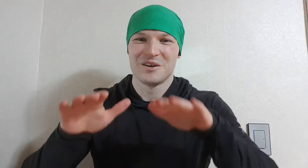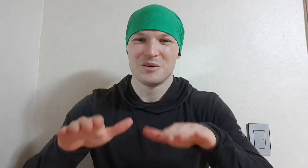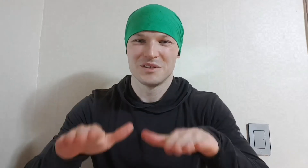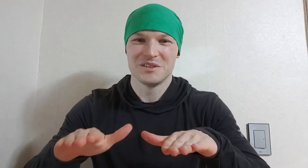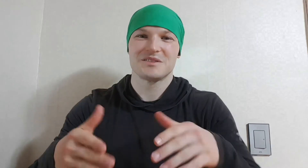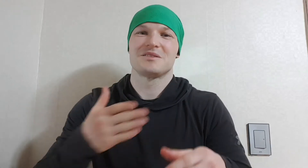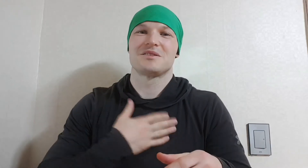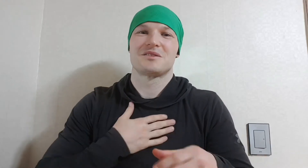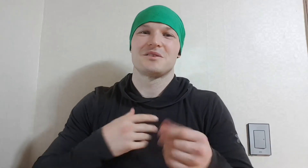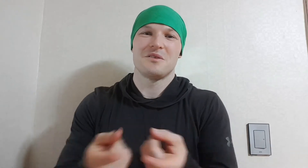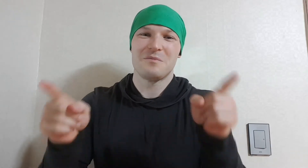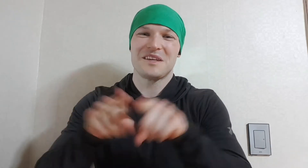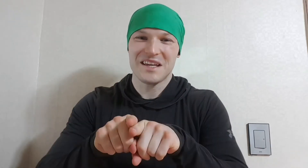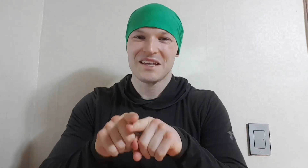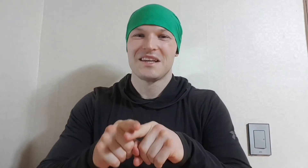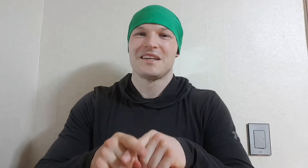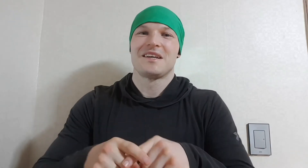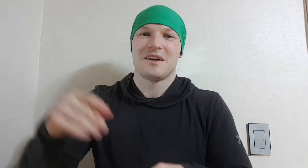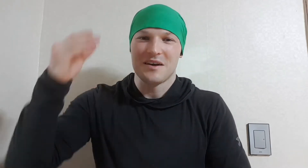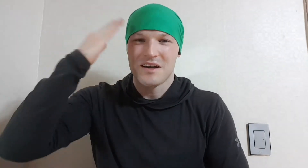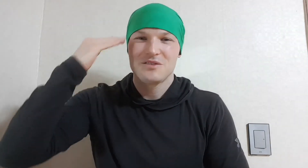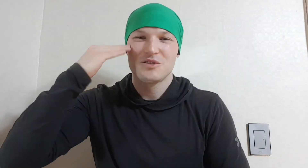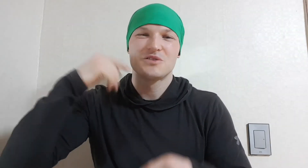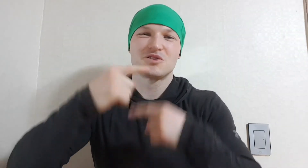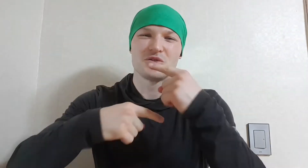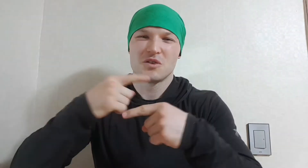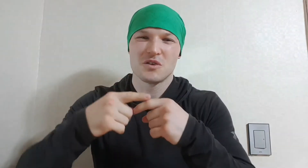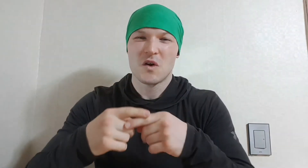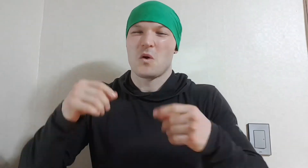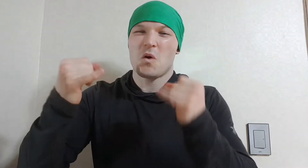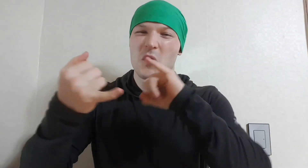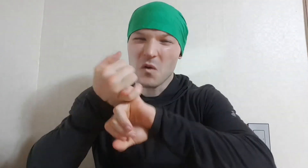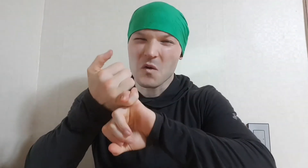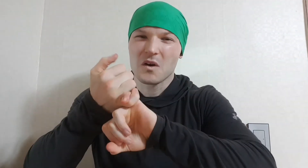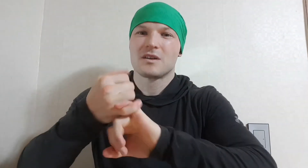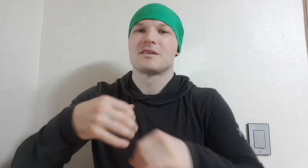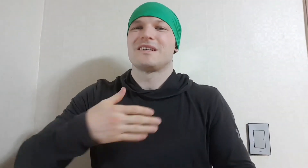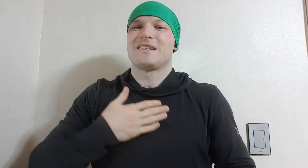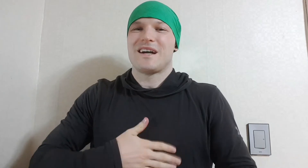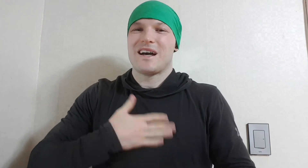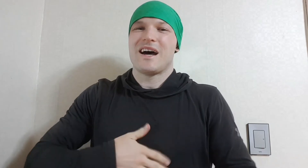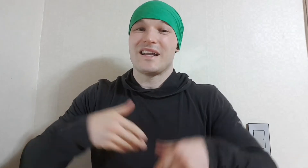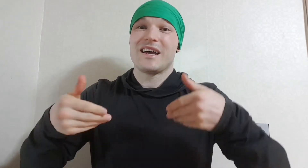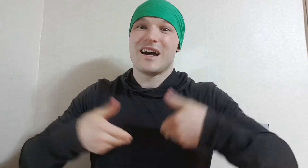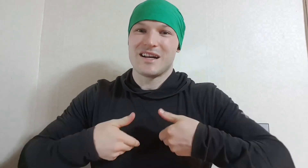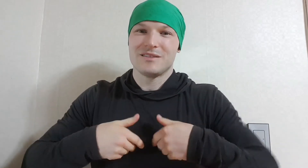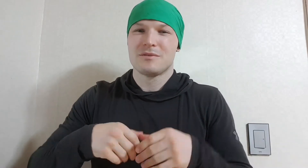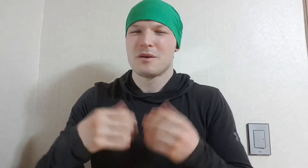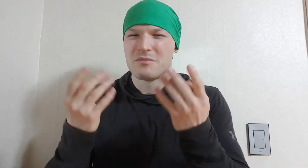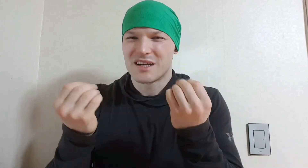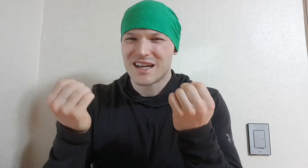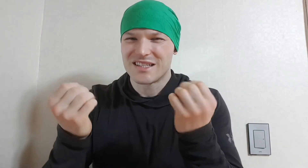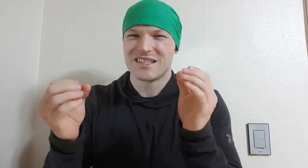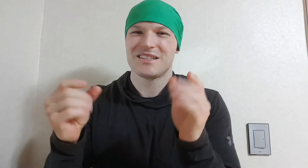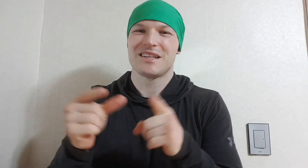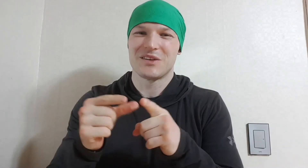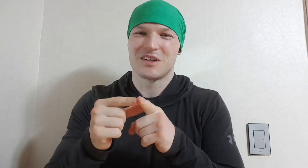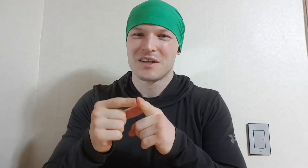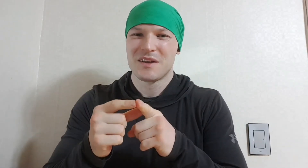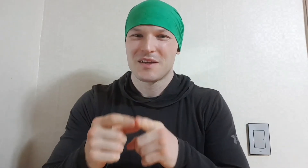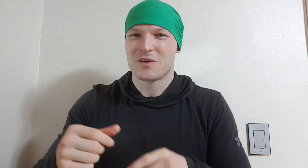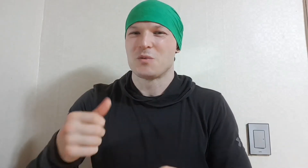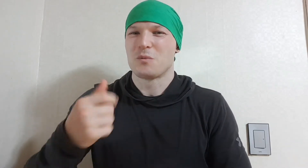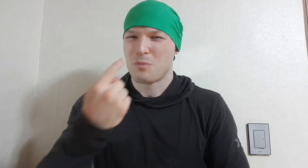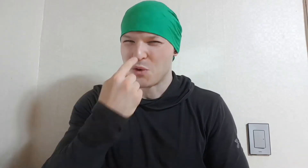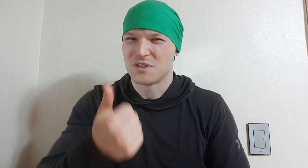Today, let’s learn some must-know Korean Sign Language words together!